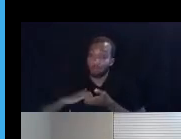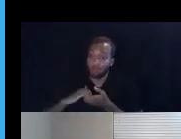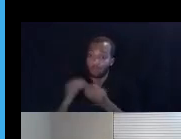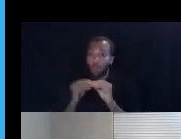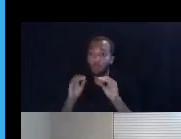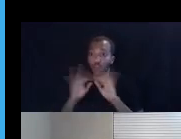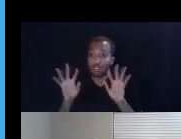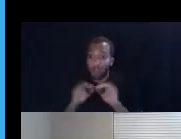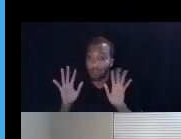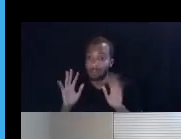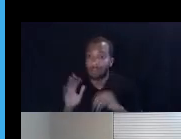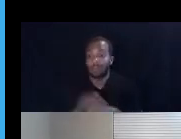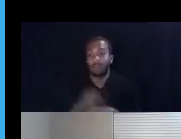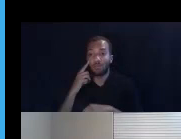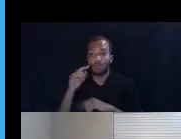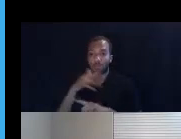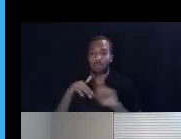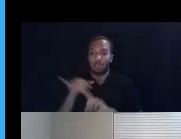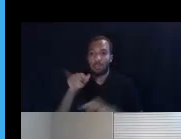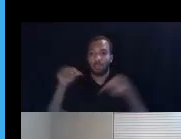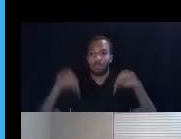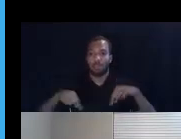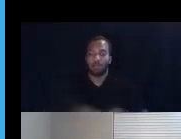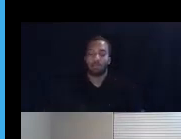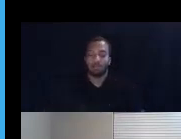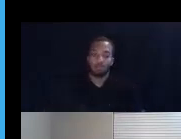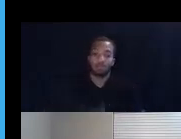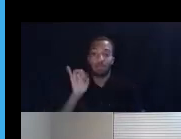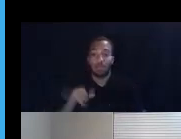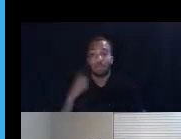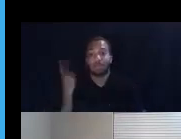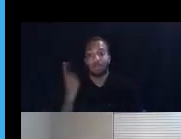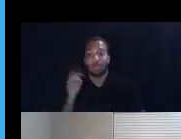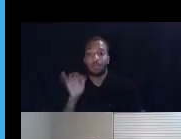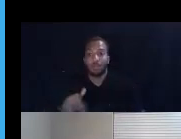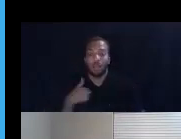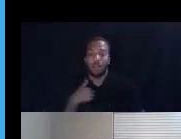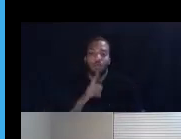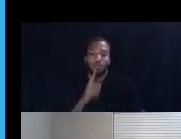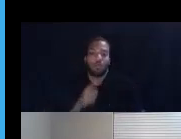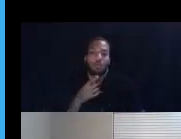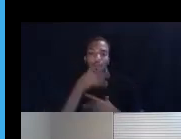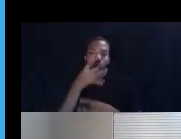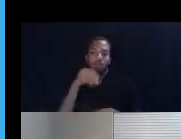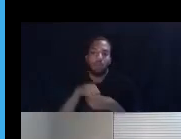to spaces like this. So that is something that I'm very interested in hearing more.